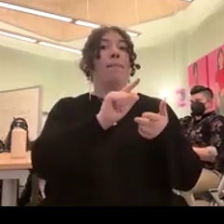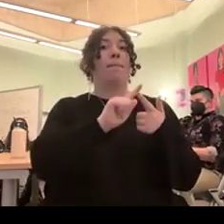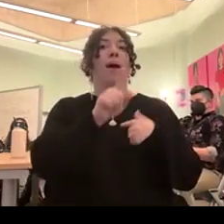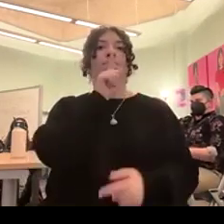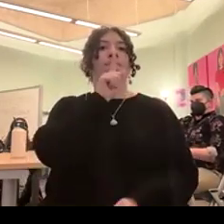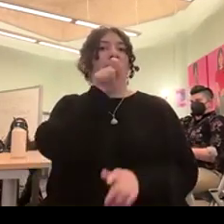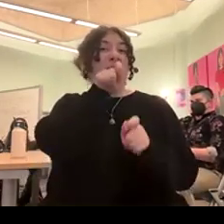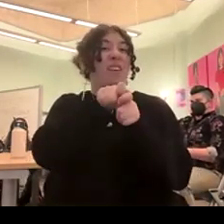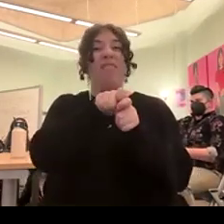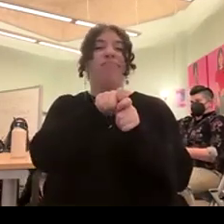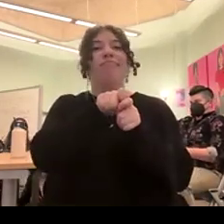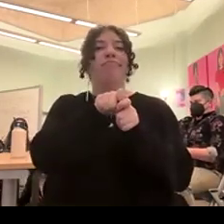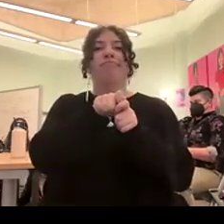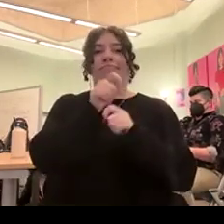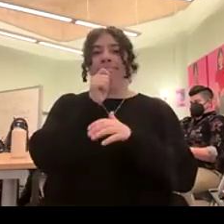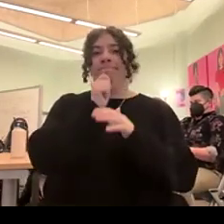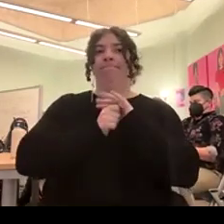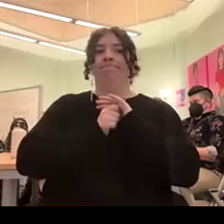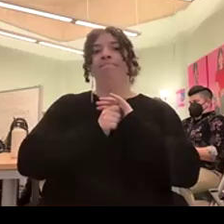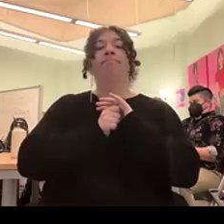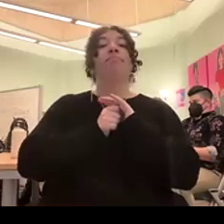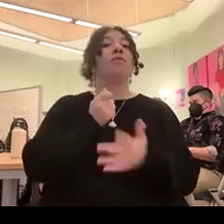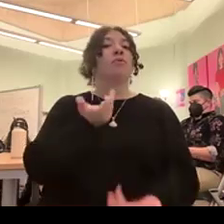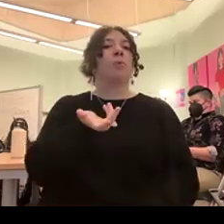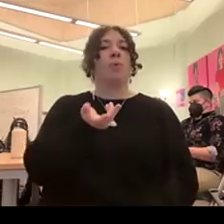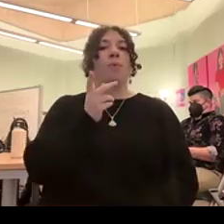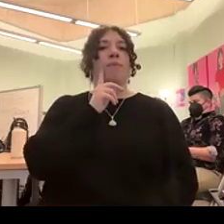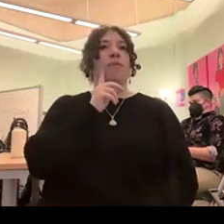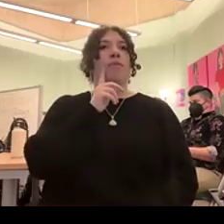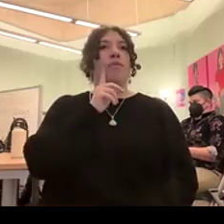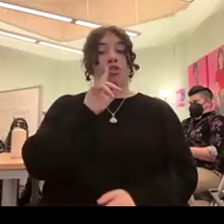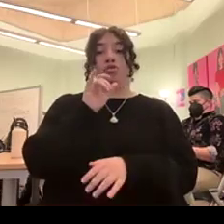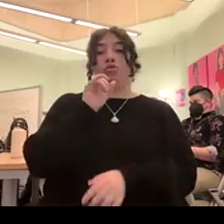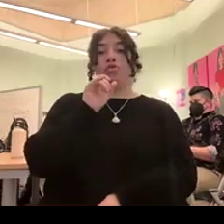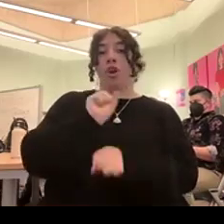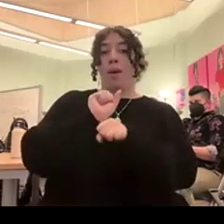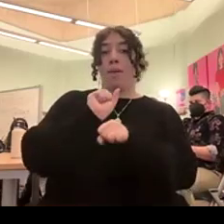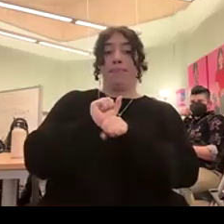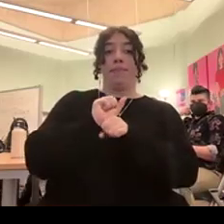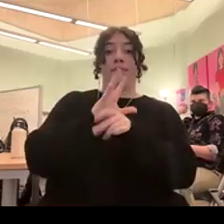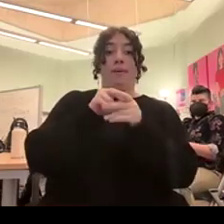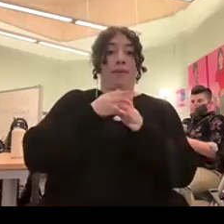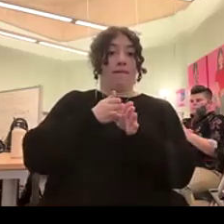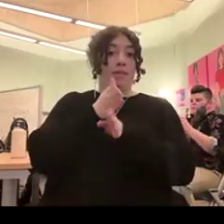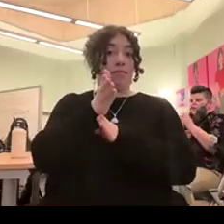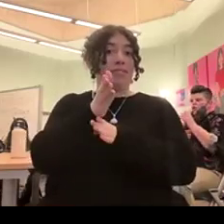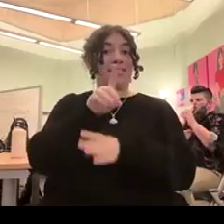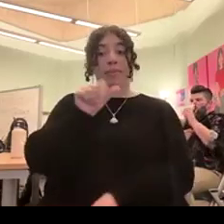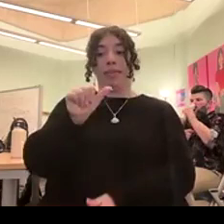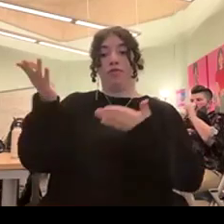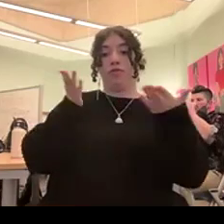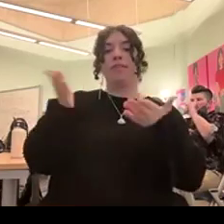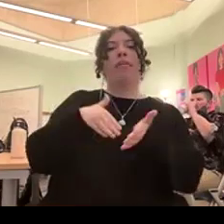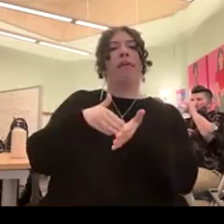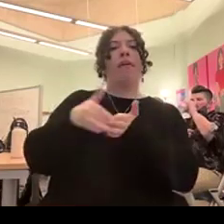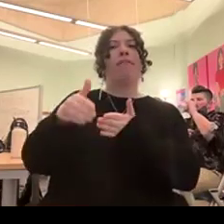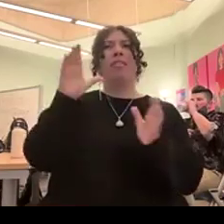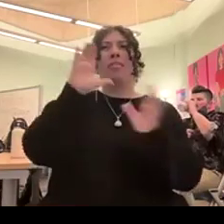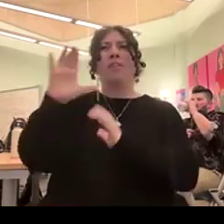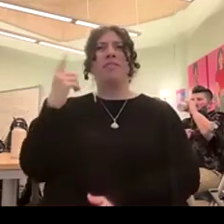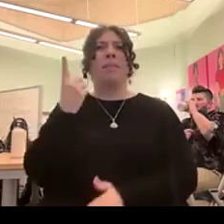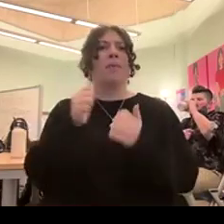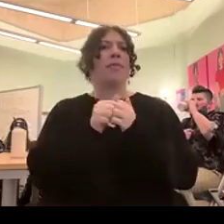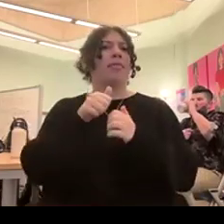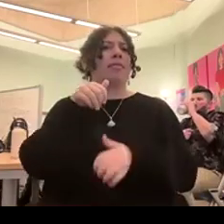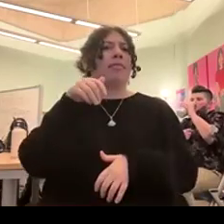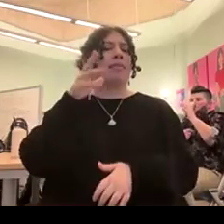disability, but not specifying what it is. So for jobs in my field, in disability services,